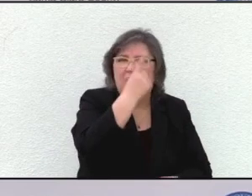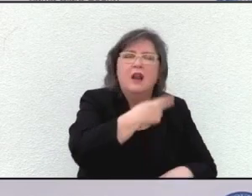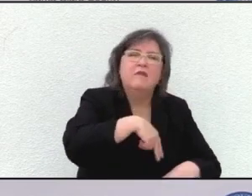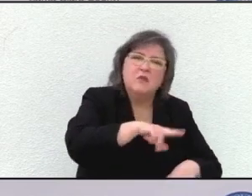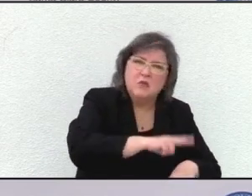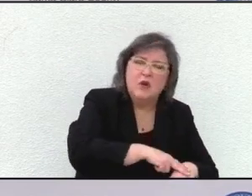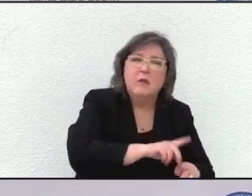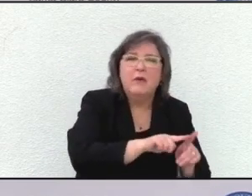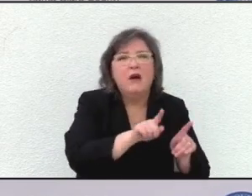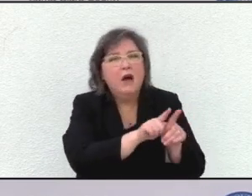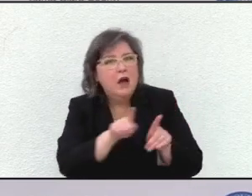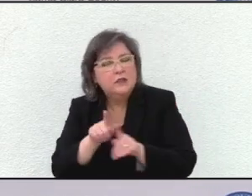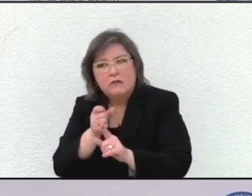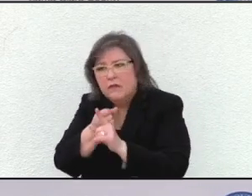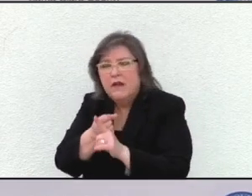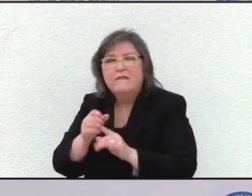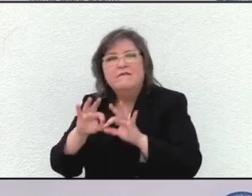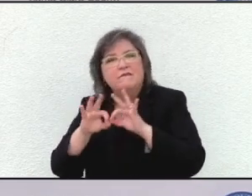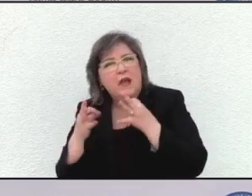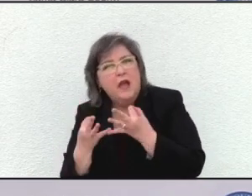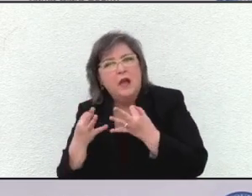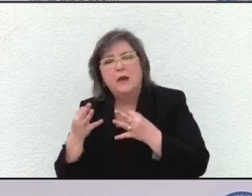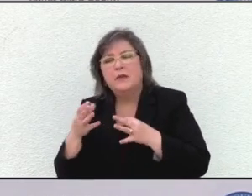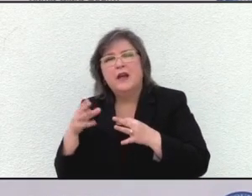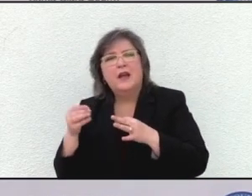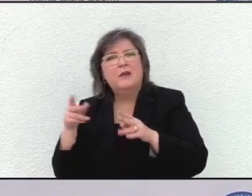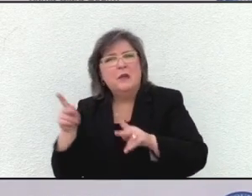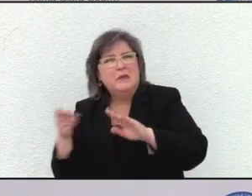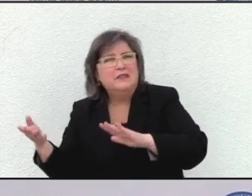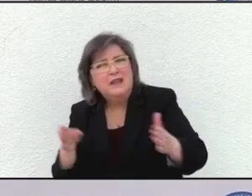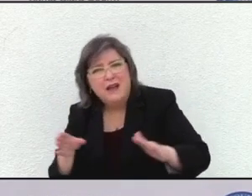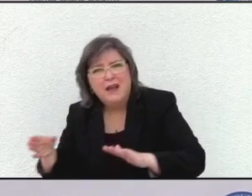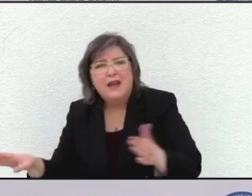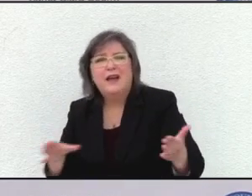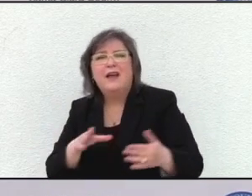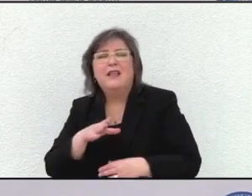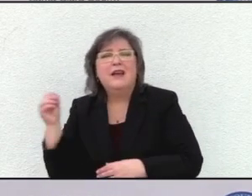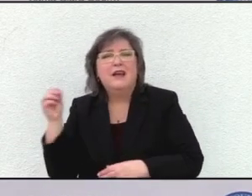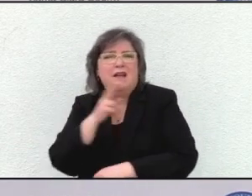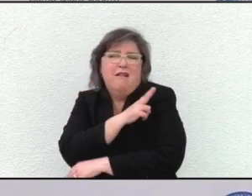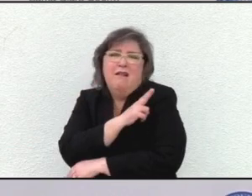of of deaths and hospitalizations in our community. There's one thing, i think everyone in Santa